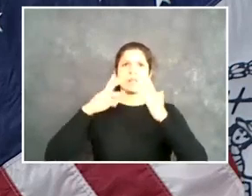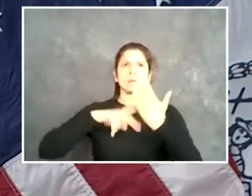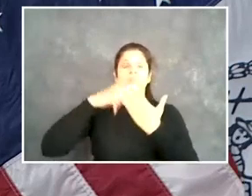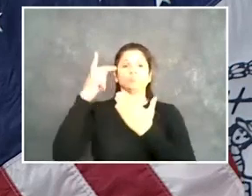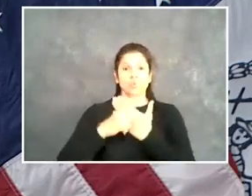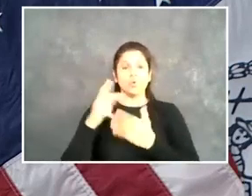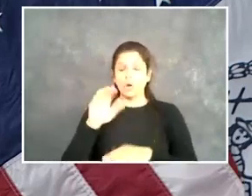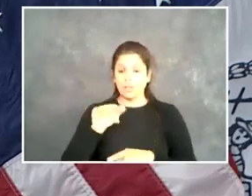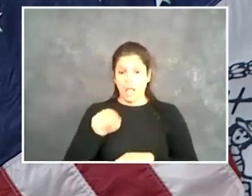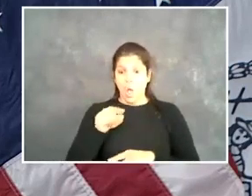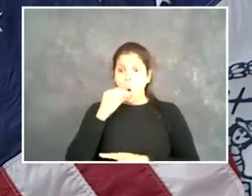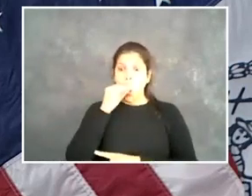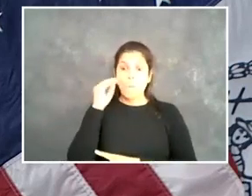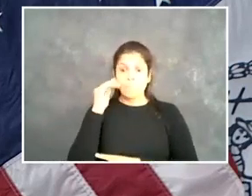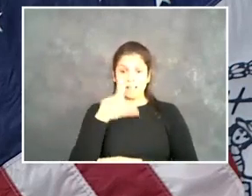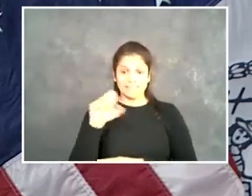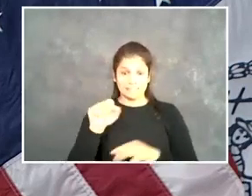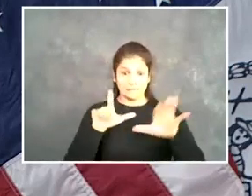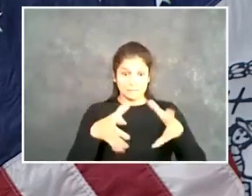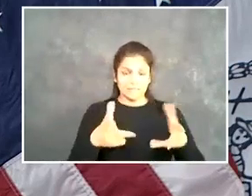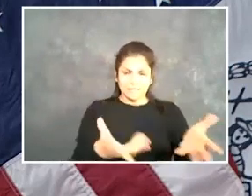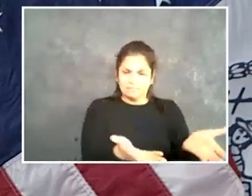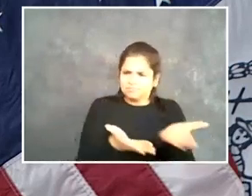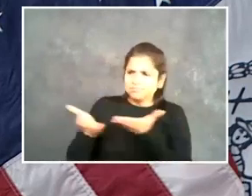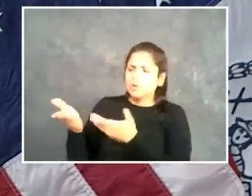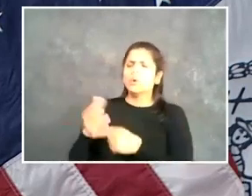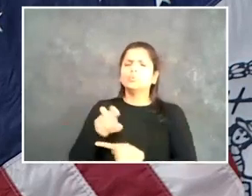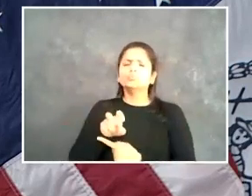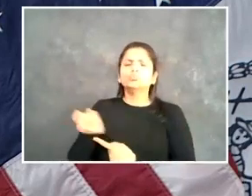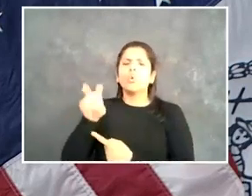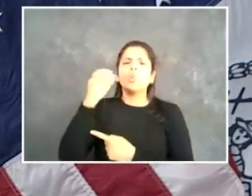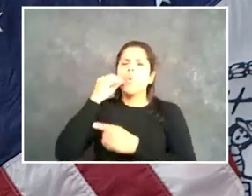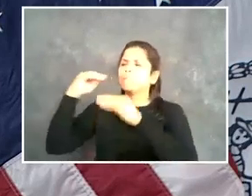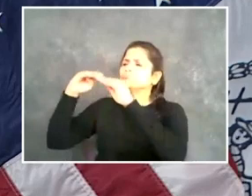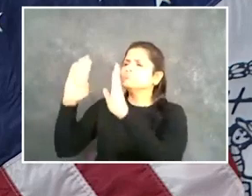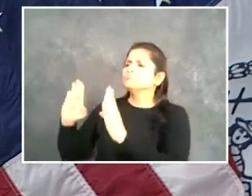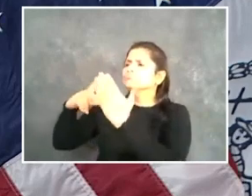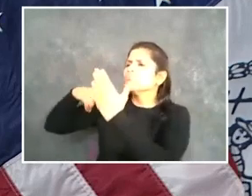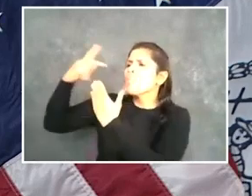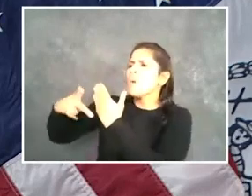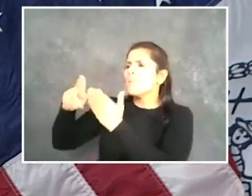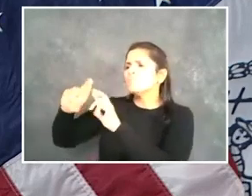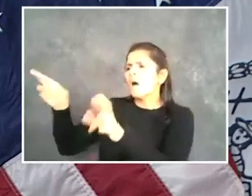ON THAT TRAIN, OR GET OFF BRIEFLY AND GET BACK ON AND GO THE OTHER WAY ON THE LINE.